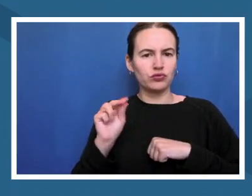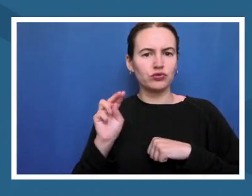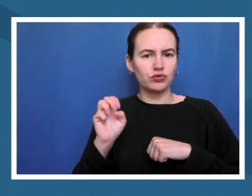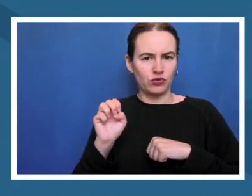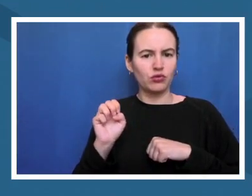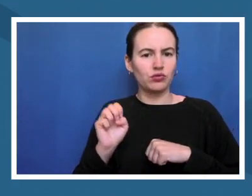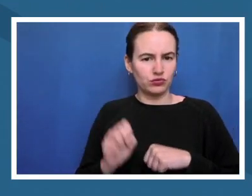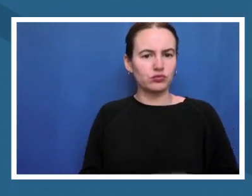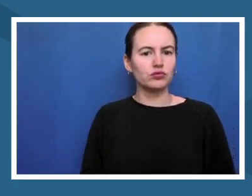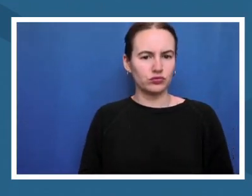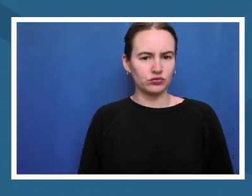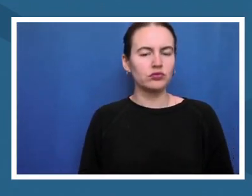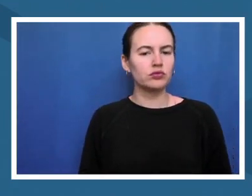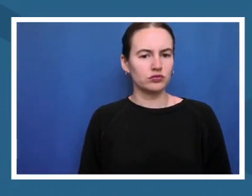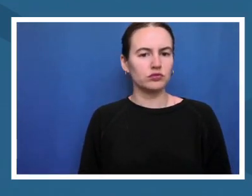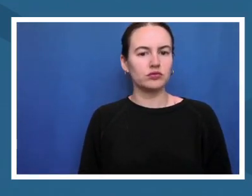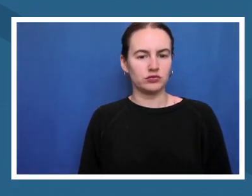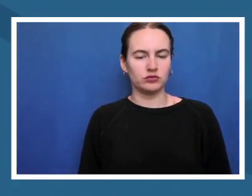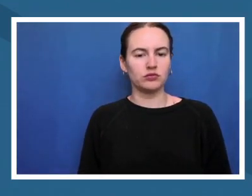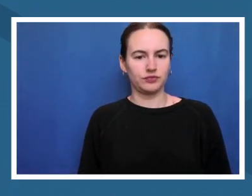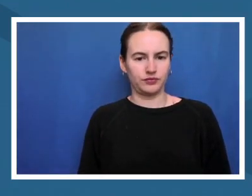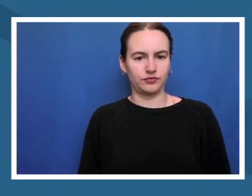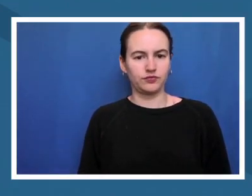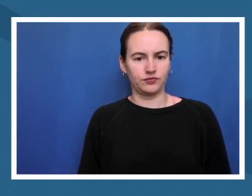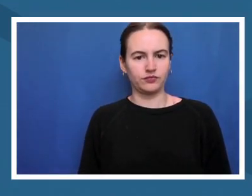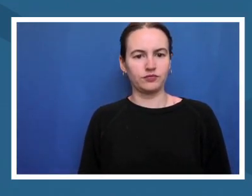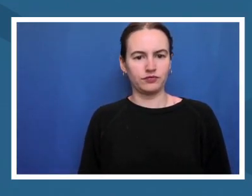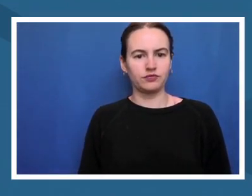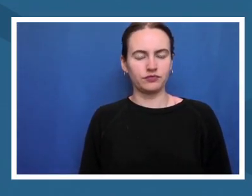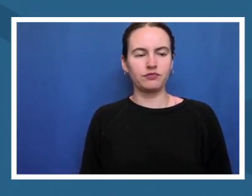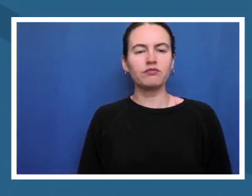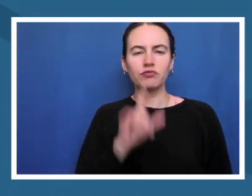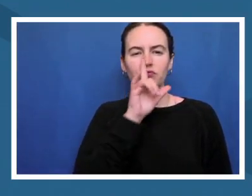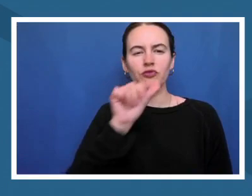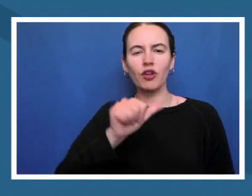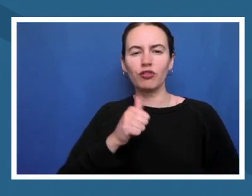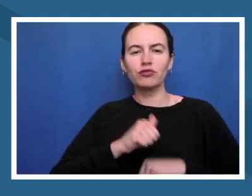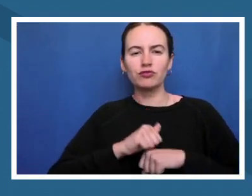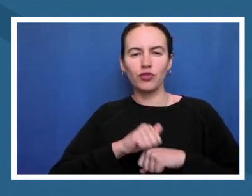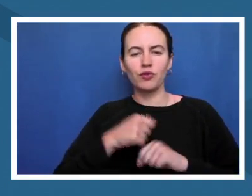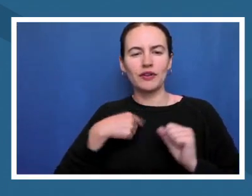looks like other stones i've seen before